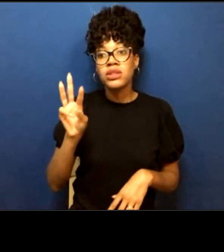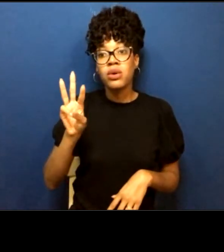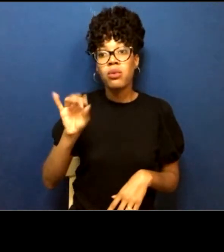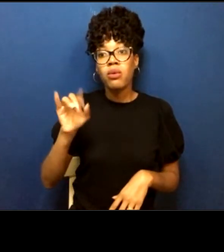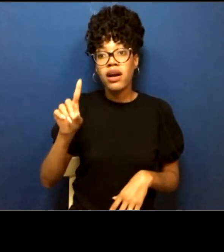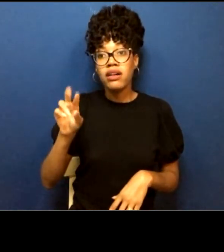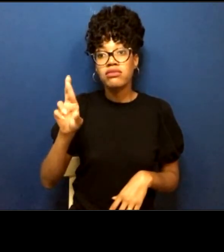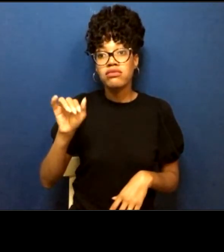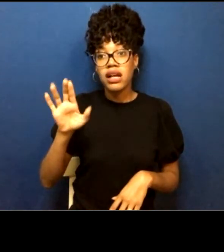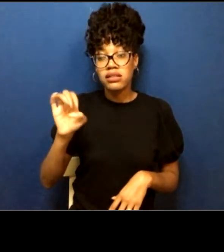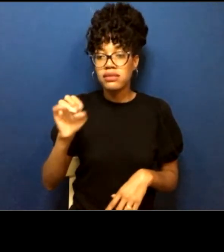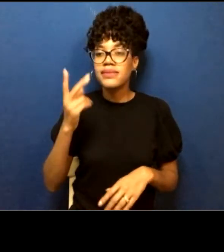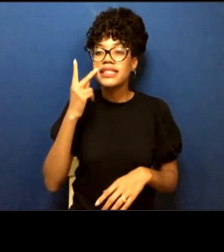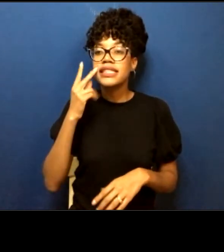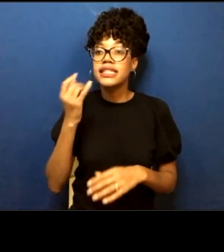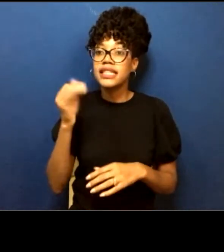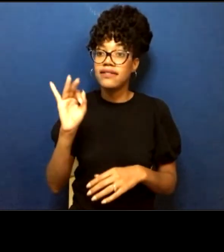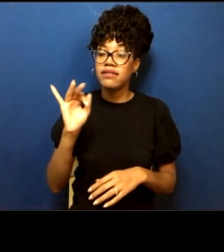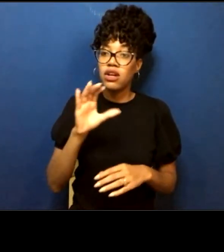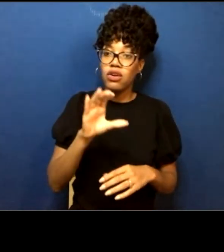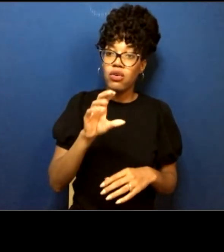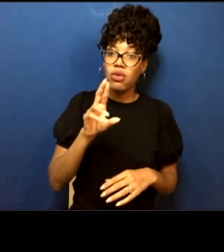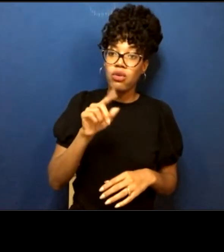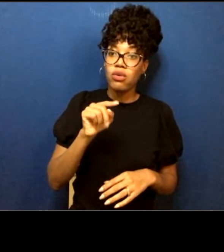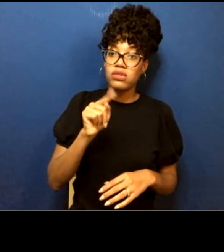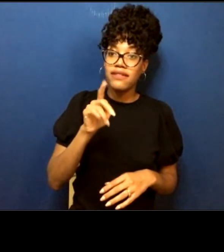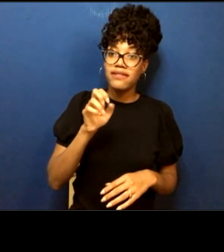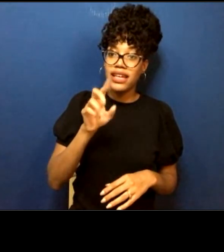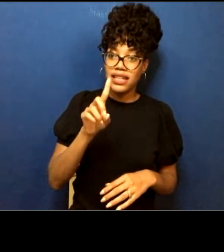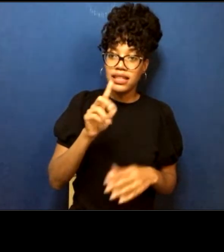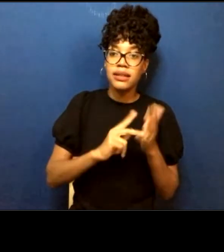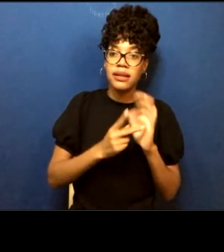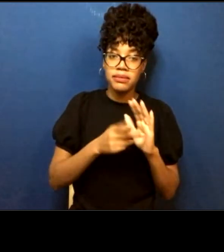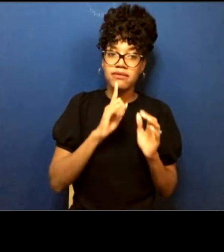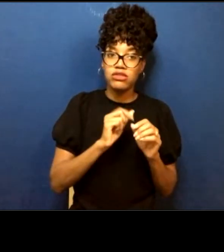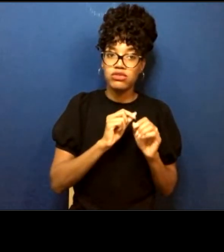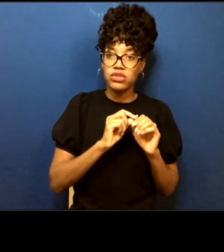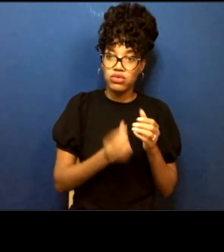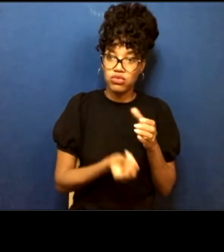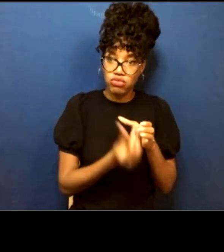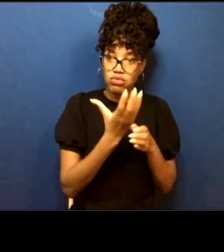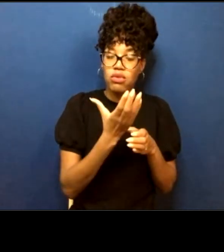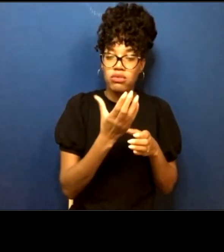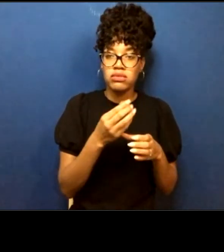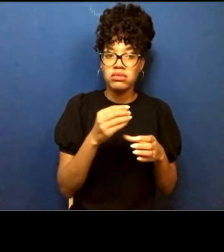Which means it's grown in a rice paddy like other rice. Or is it hand parched and hand harvested?